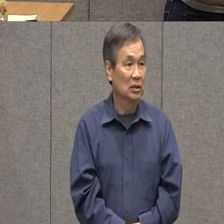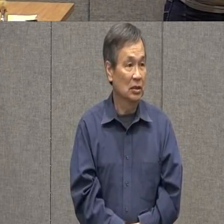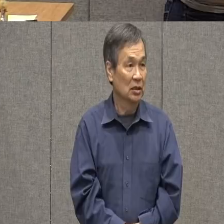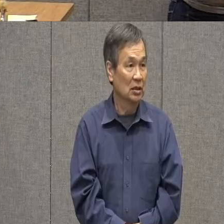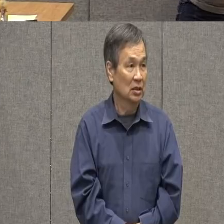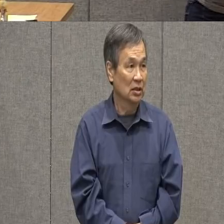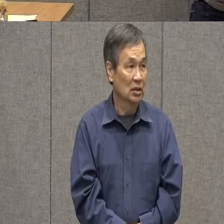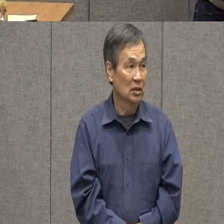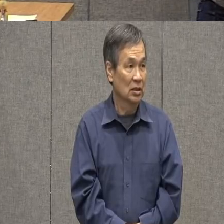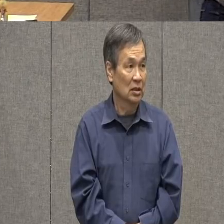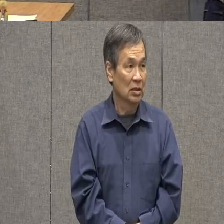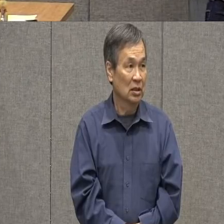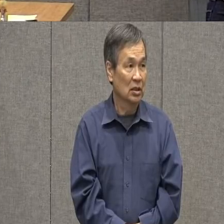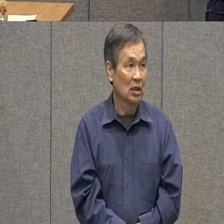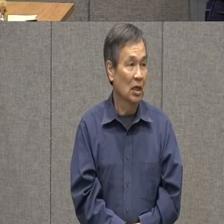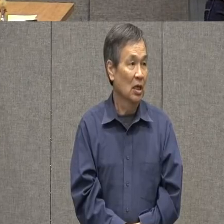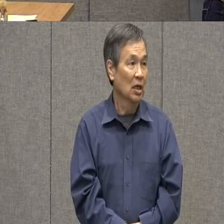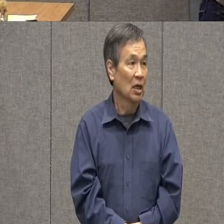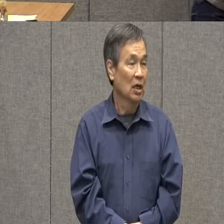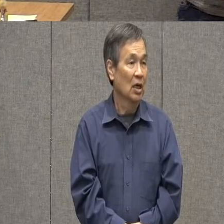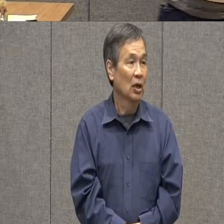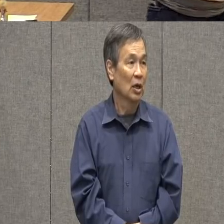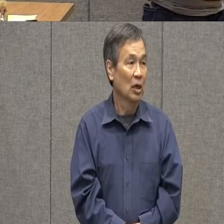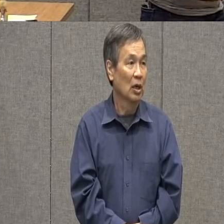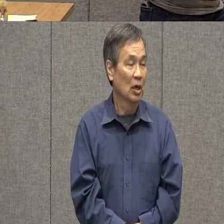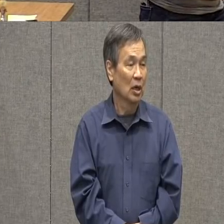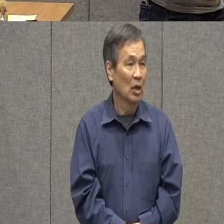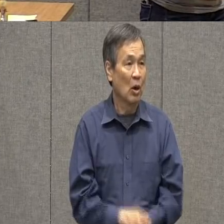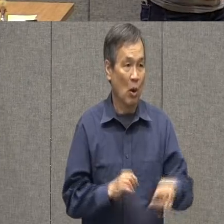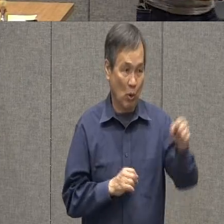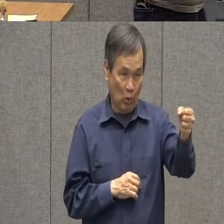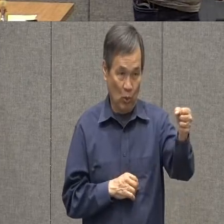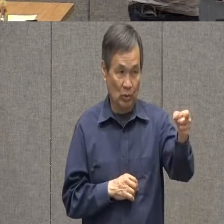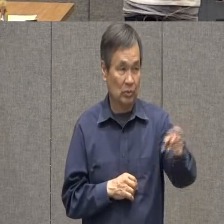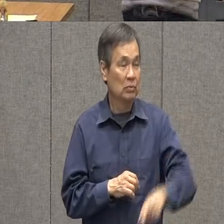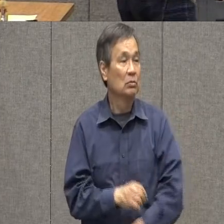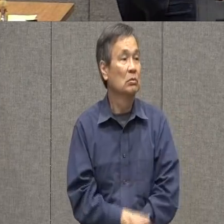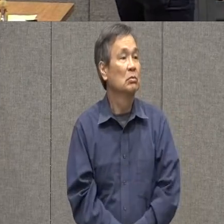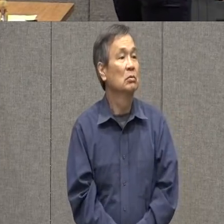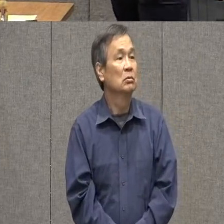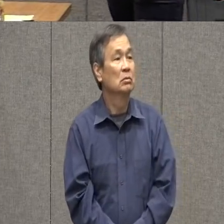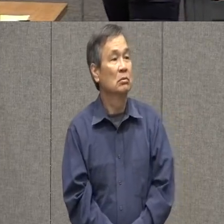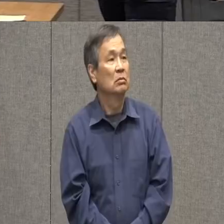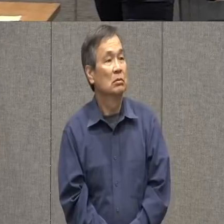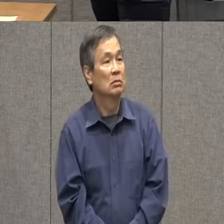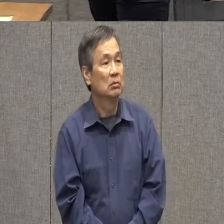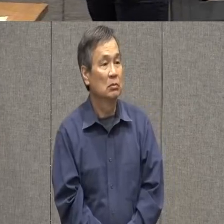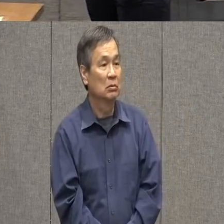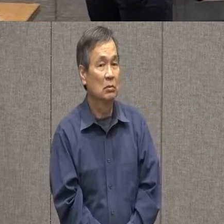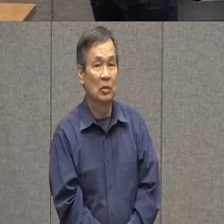'cause I wanna hear very well what's happening. So hold that pose. Okay, so we're starting with the head.